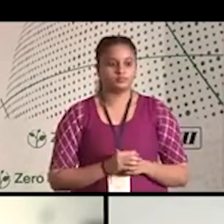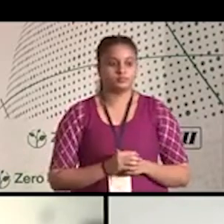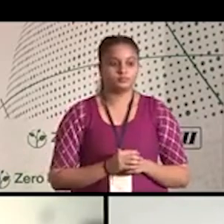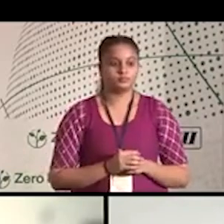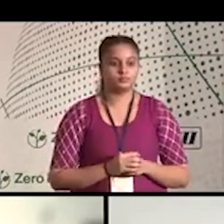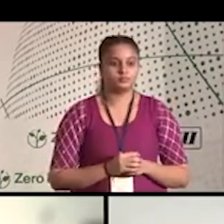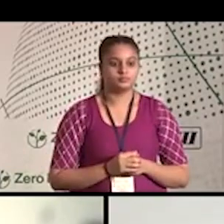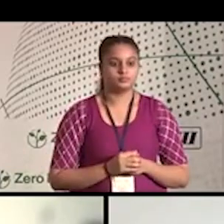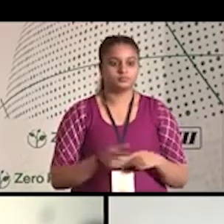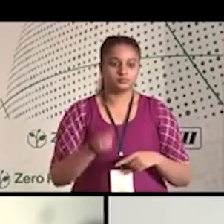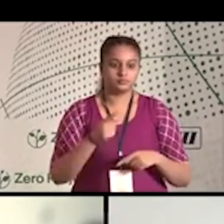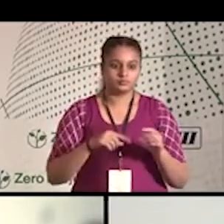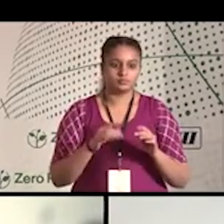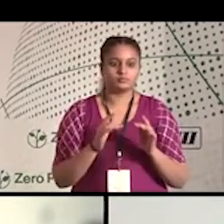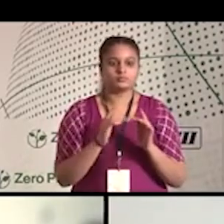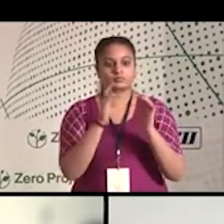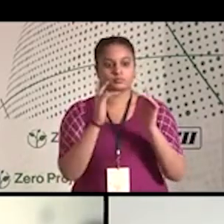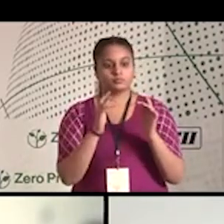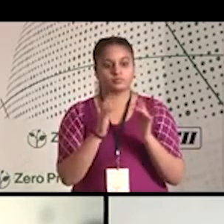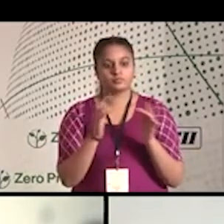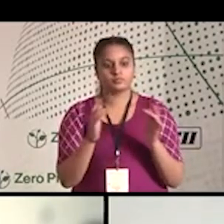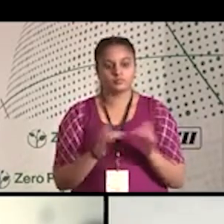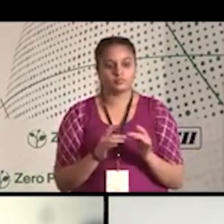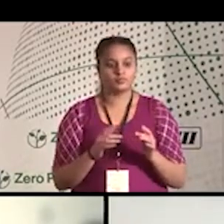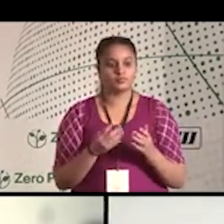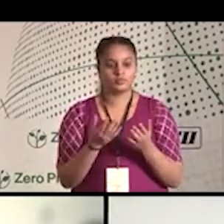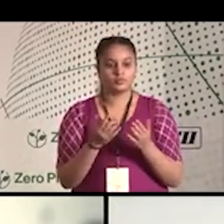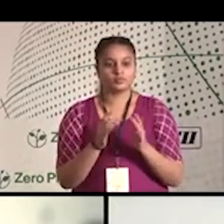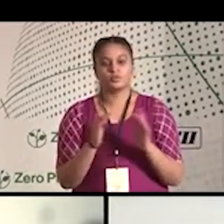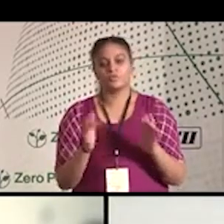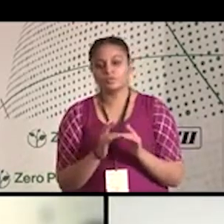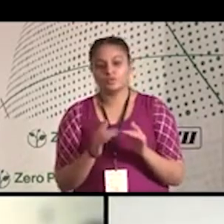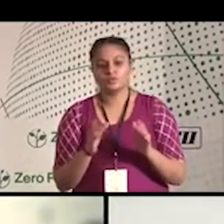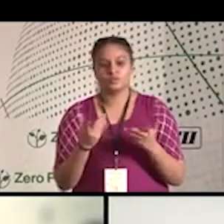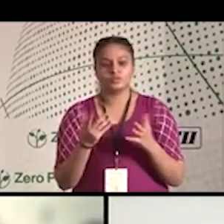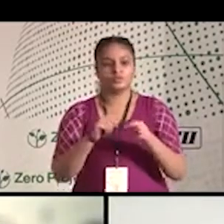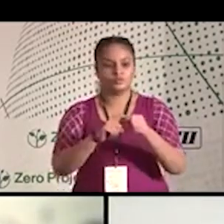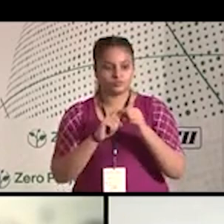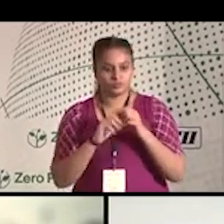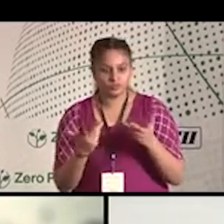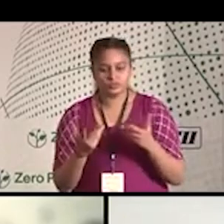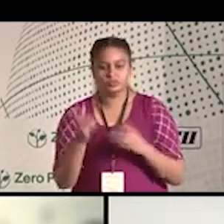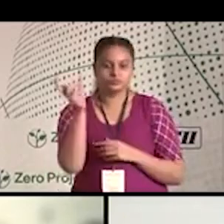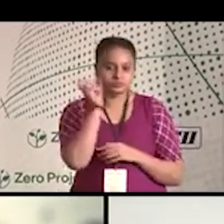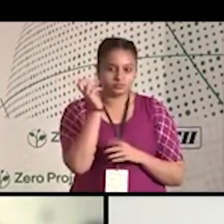So we will offline be connecting to you maybe for some questions. We heard about the training sets